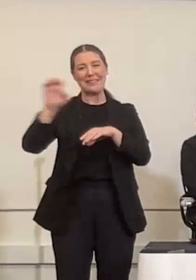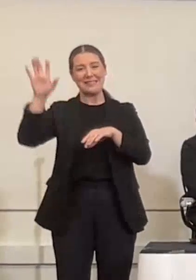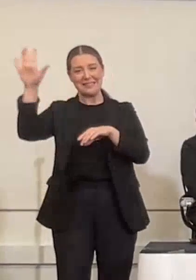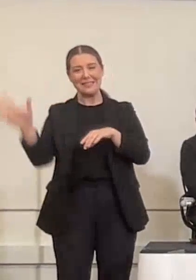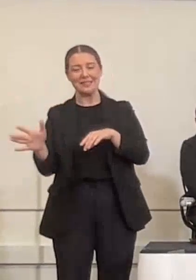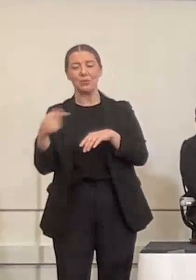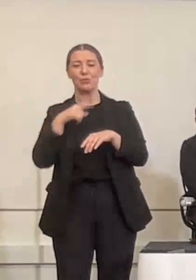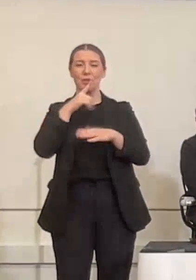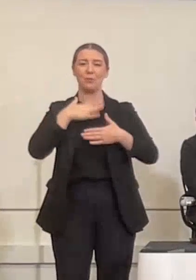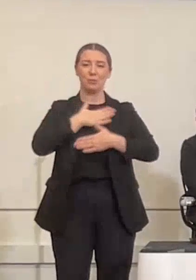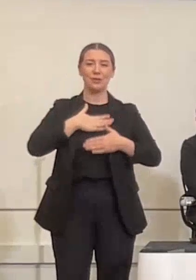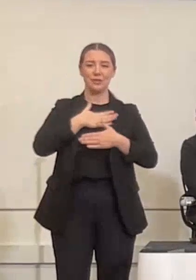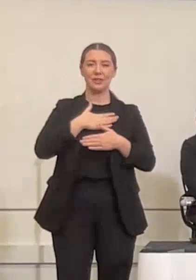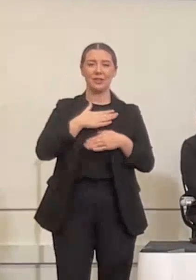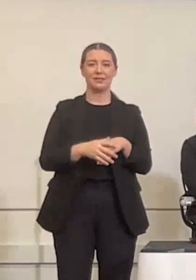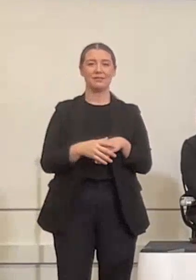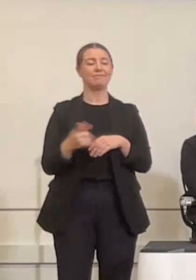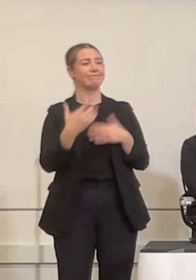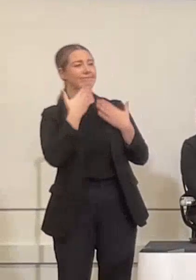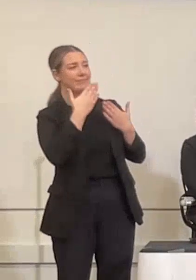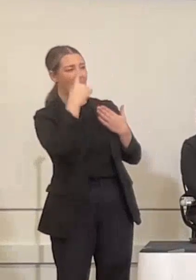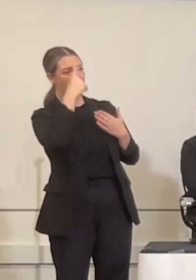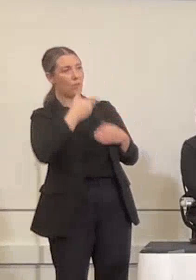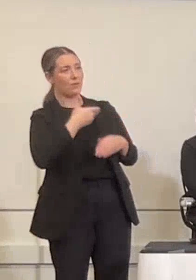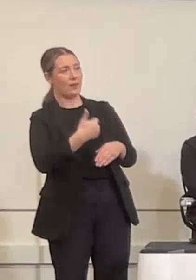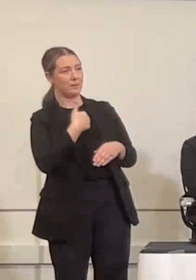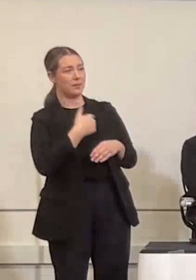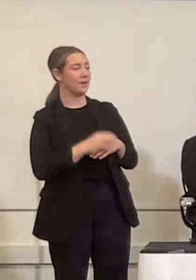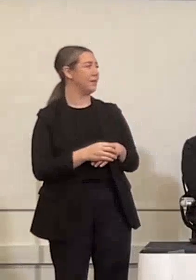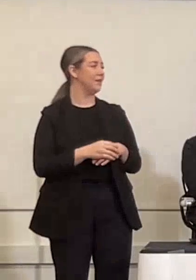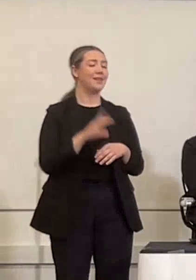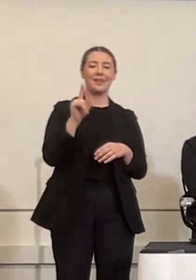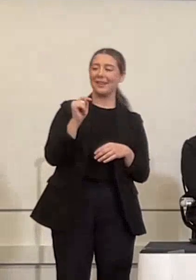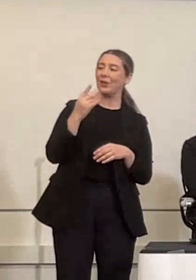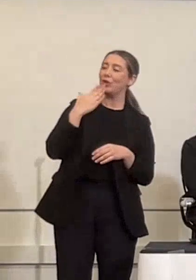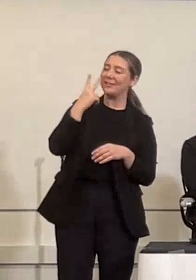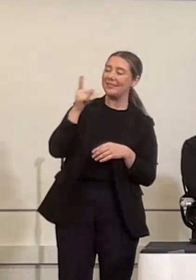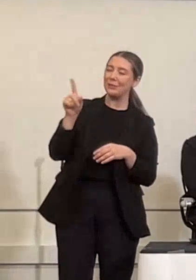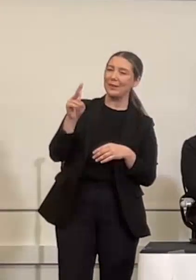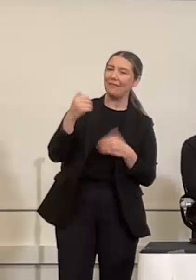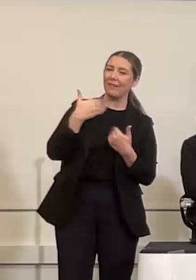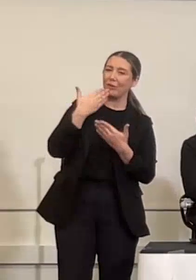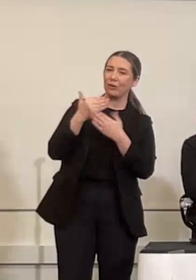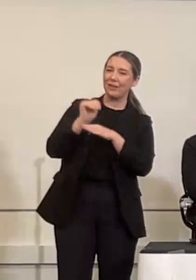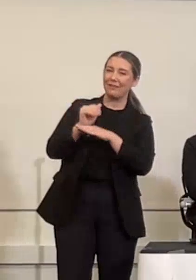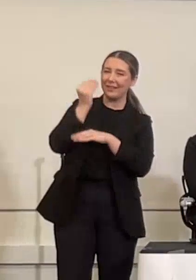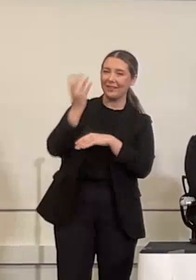Really appreciate you being here. It's good to see you, Dave. Have a good evening. Thanks, brother.